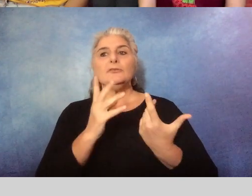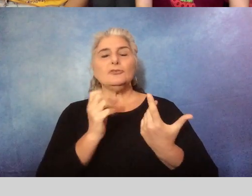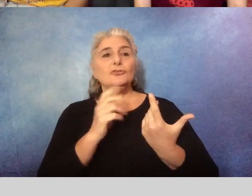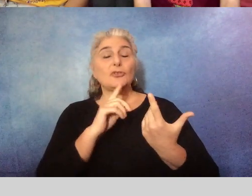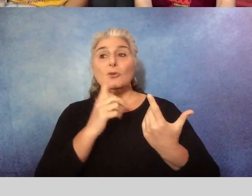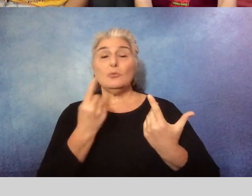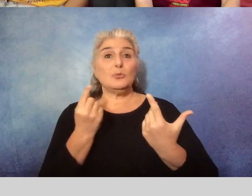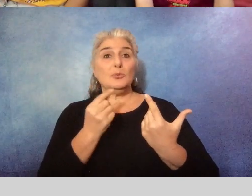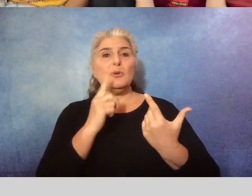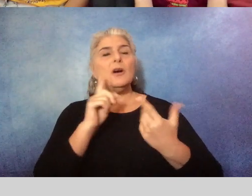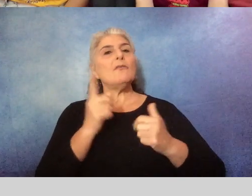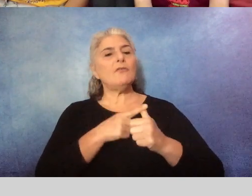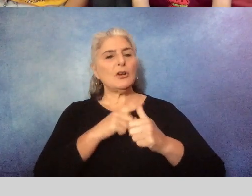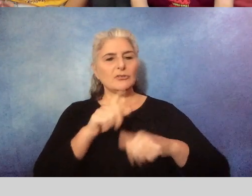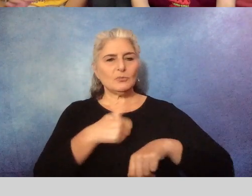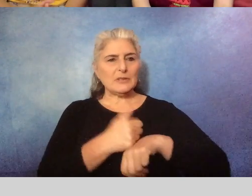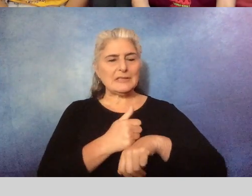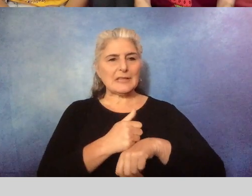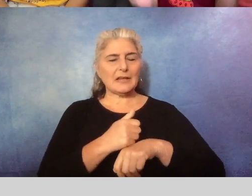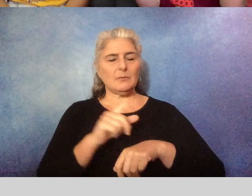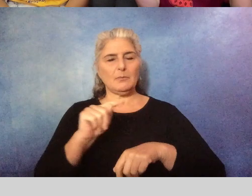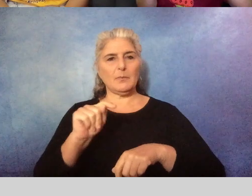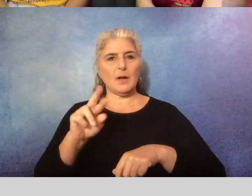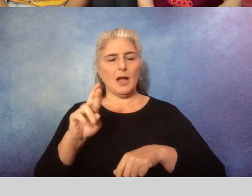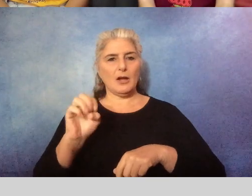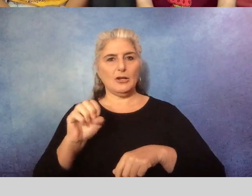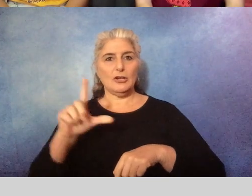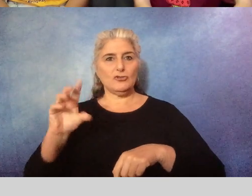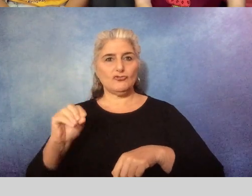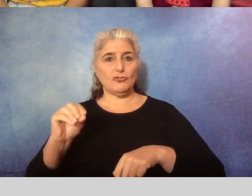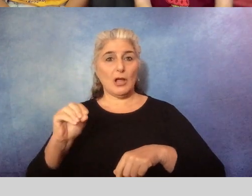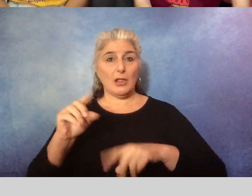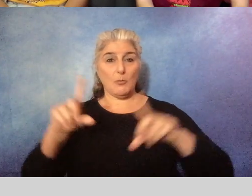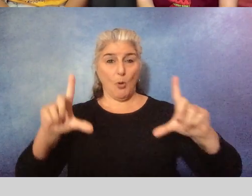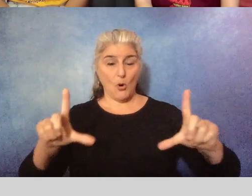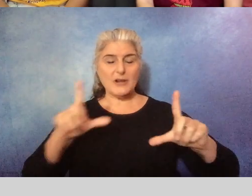We created a Trello board, then put everything on there